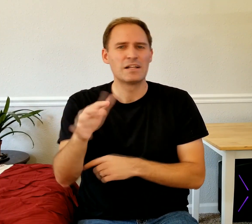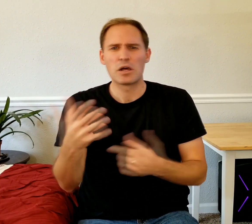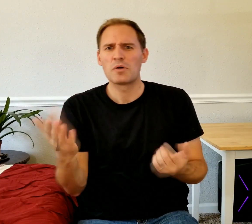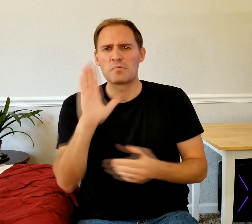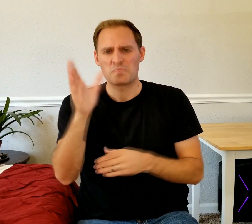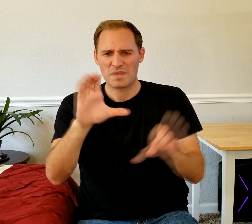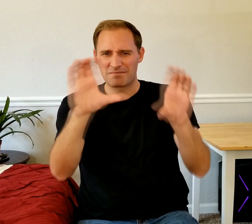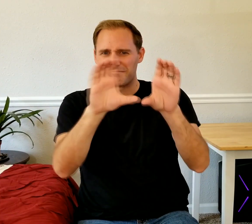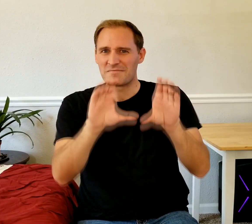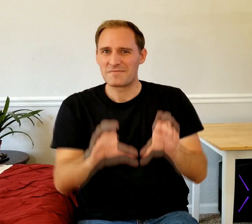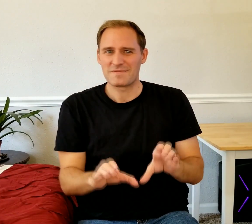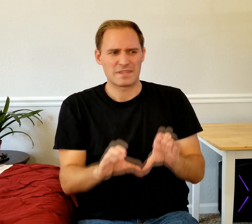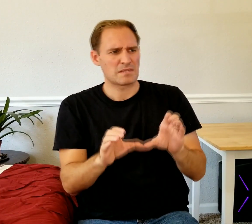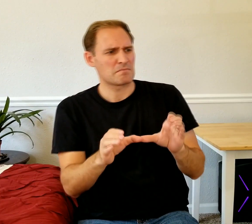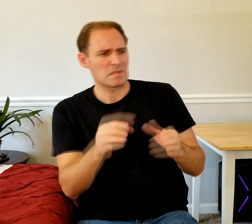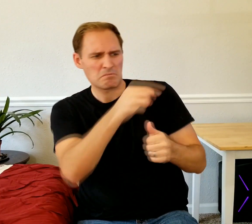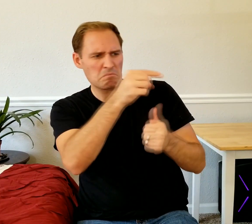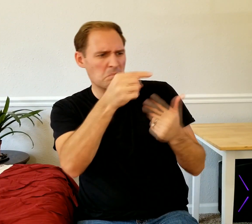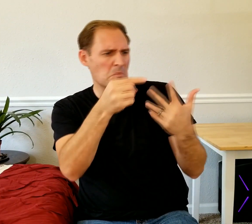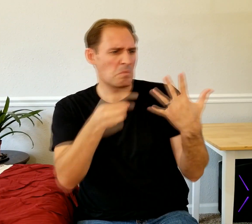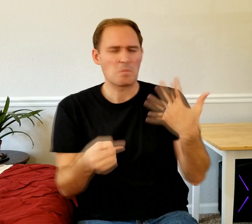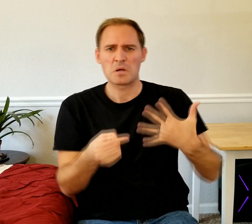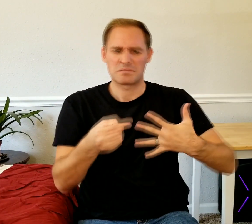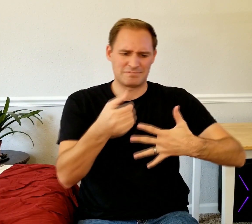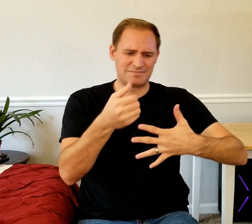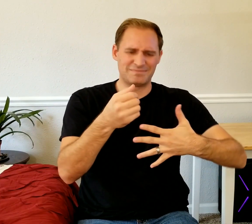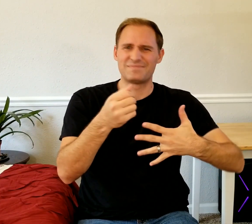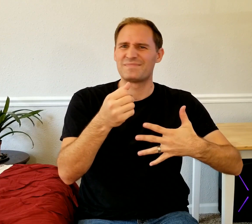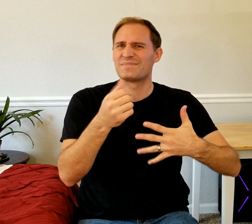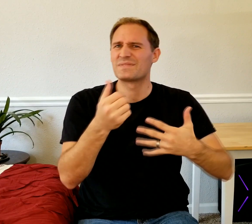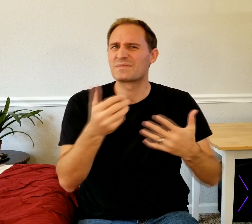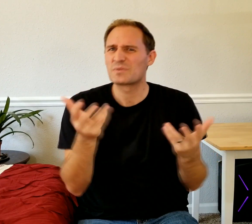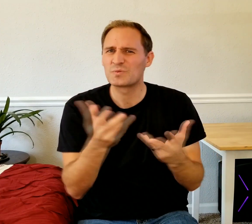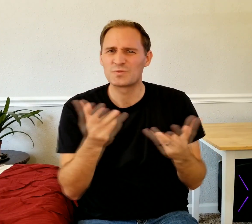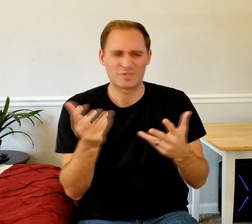those certifications and other videos of breaking them down: where to get them,